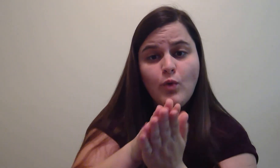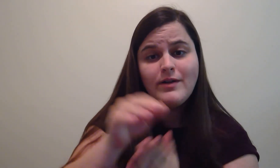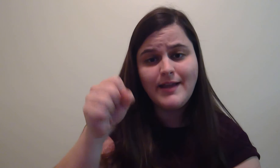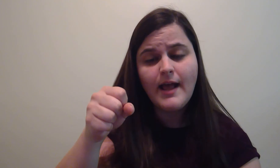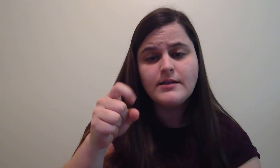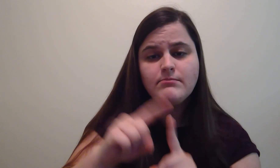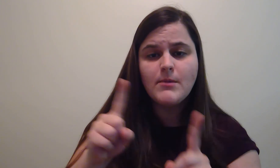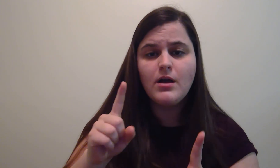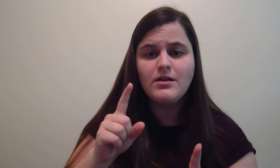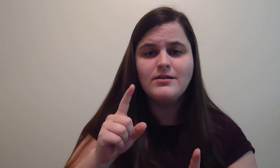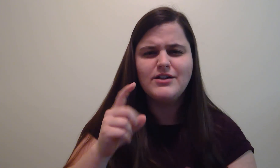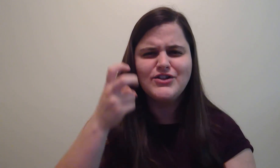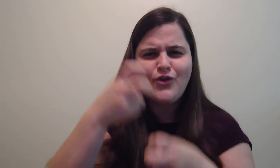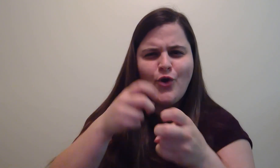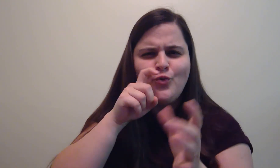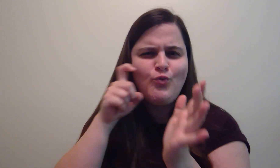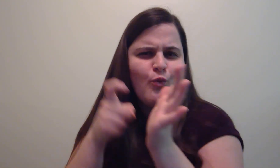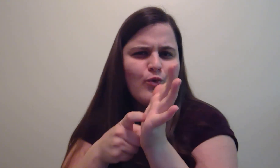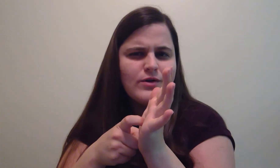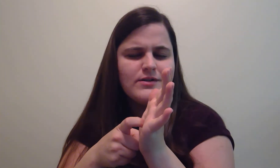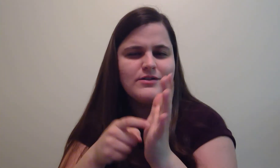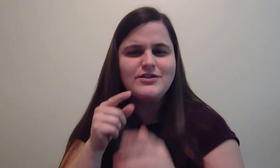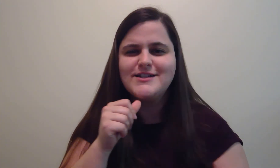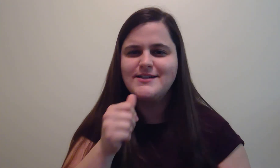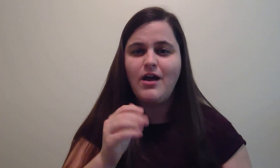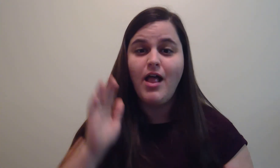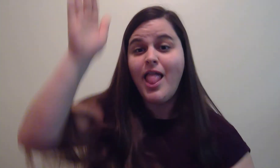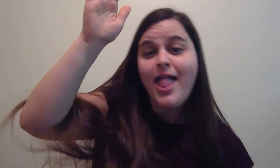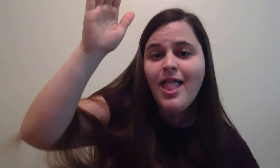but you’d never know it if you didn't actually look. She didn't whip her hand through the air trying